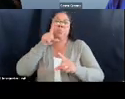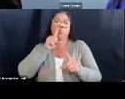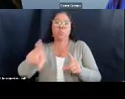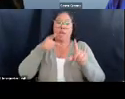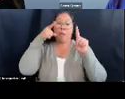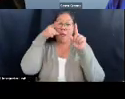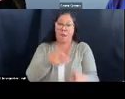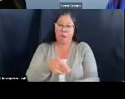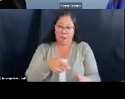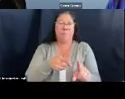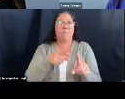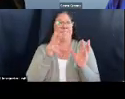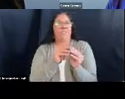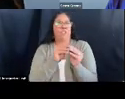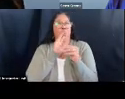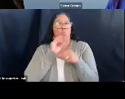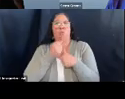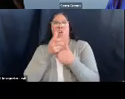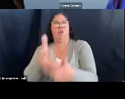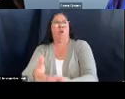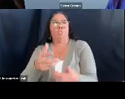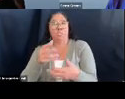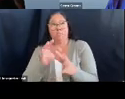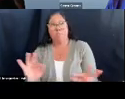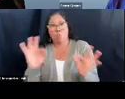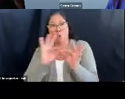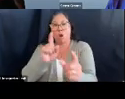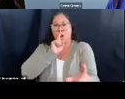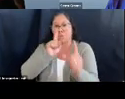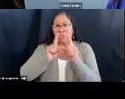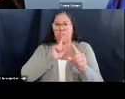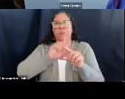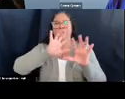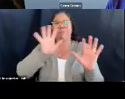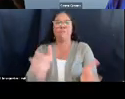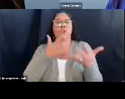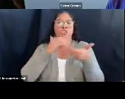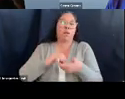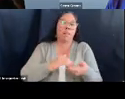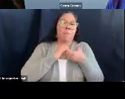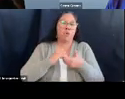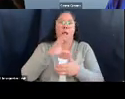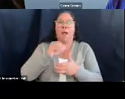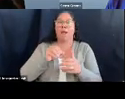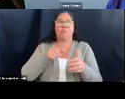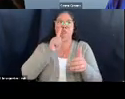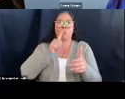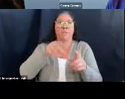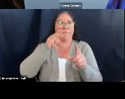conversation, foster collaboration, and highlight voices of parents, students,